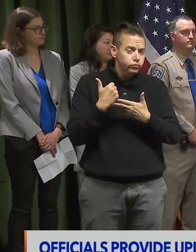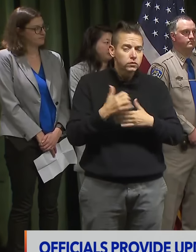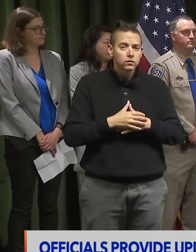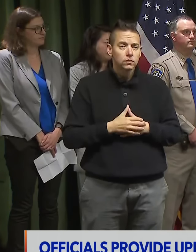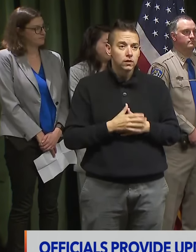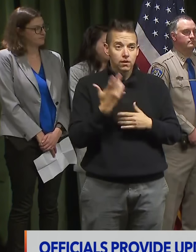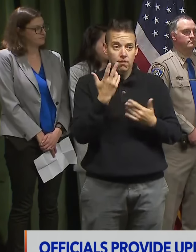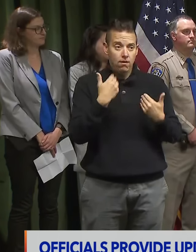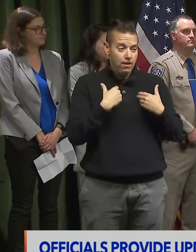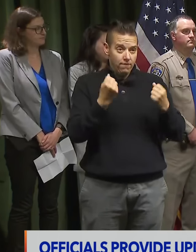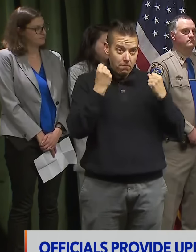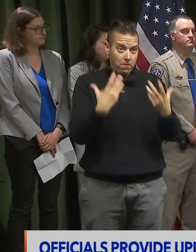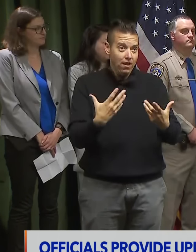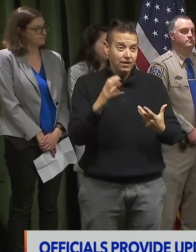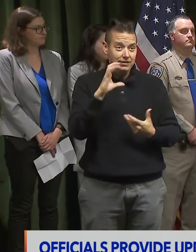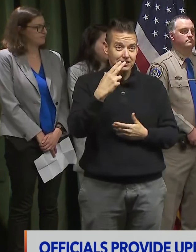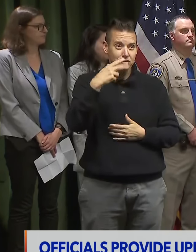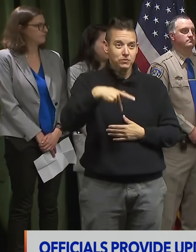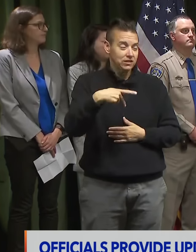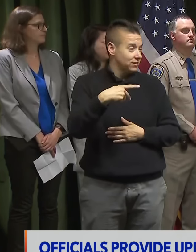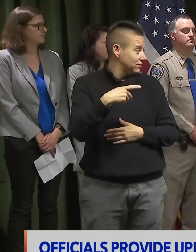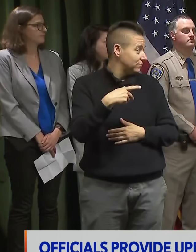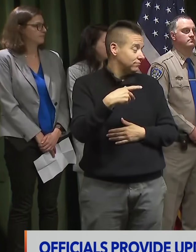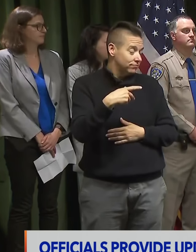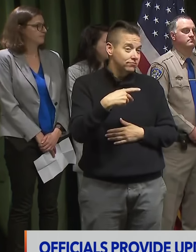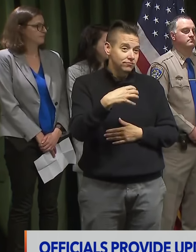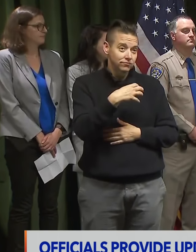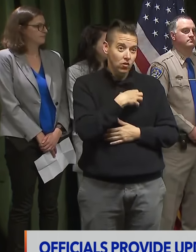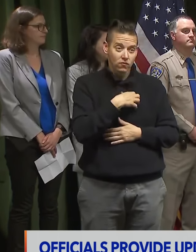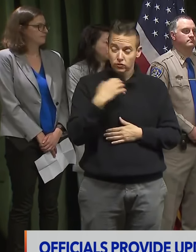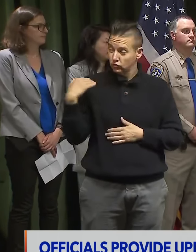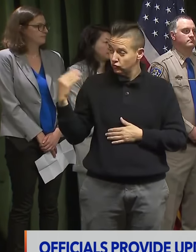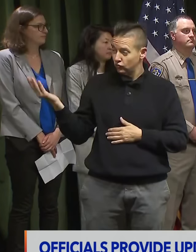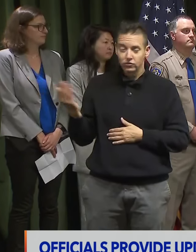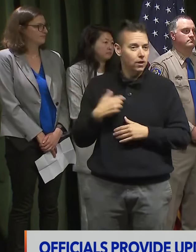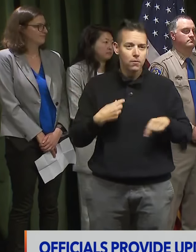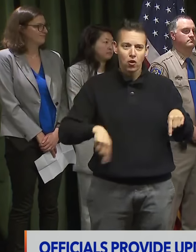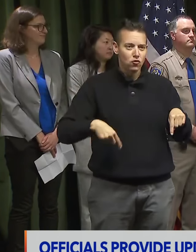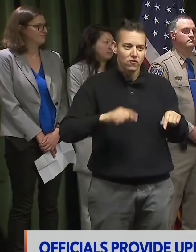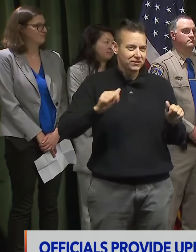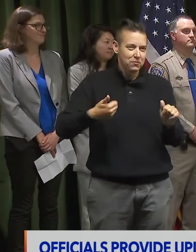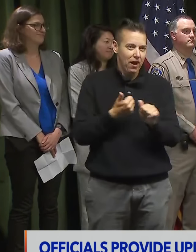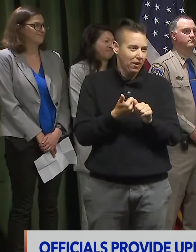HIM LAST NIGHT HE COULD HAVE BEEN MORE AND ALTHOUGH THE HELP THAT THEY OFFERED US LAST